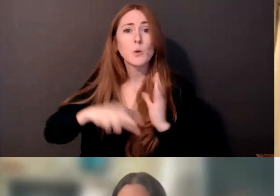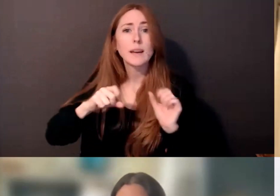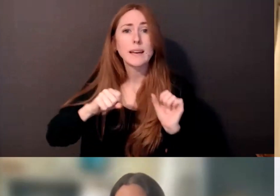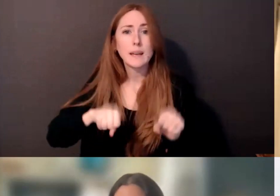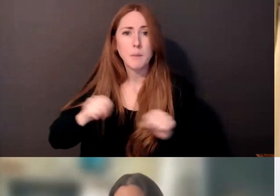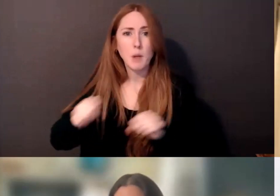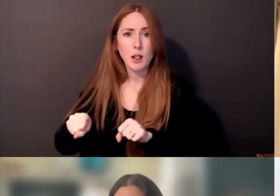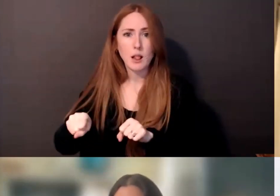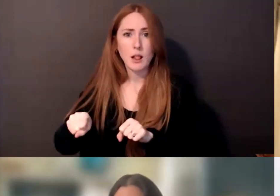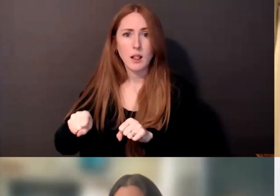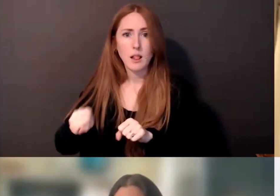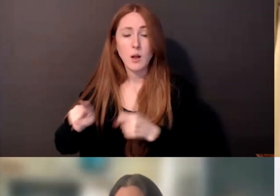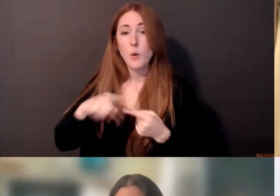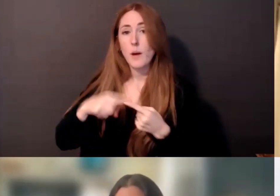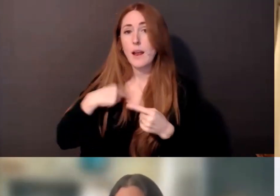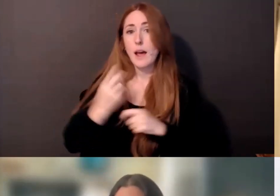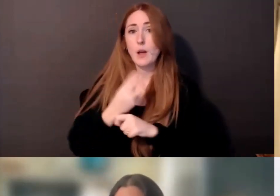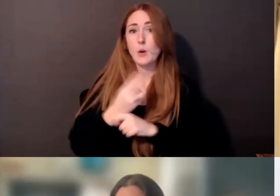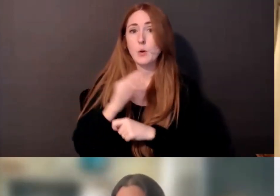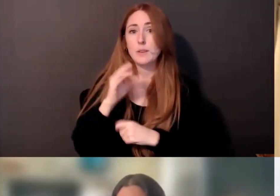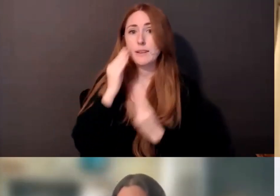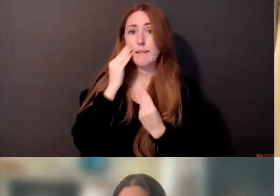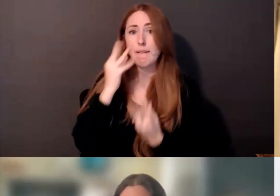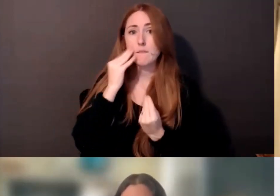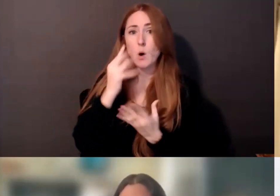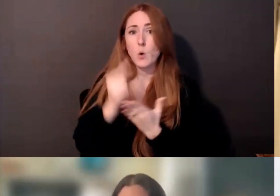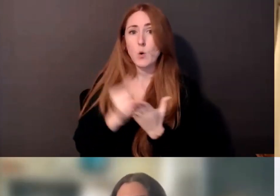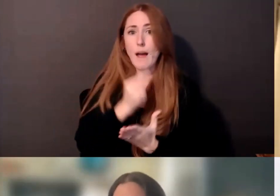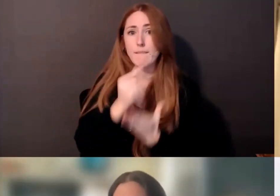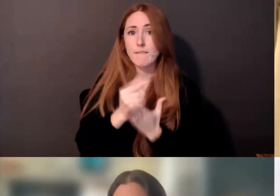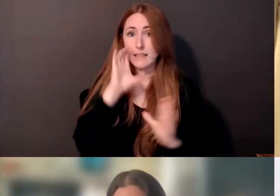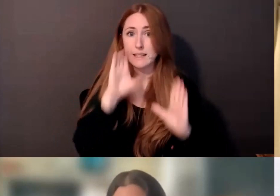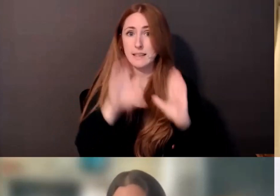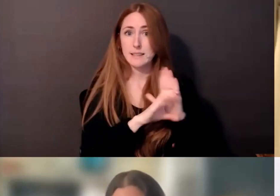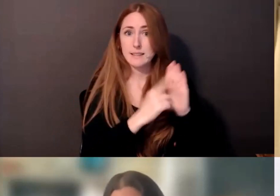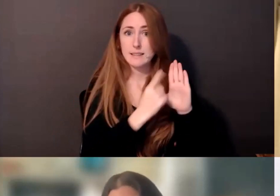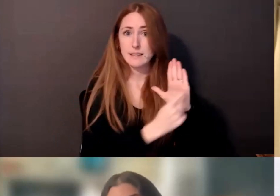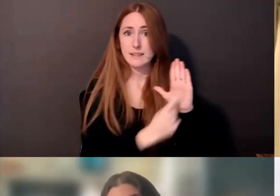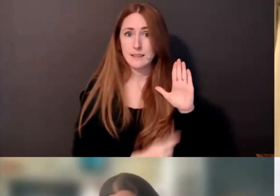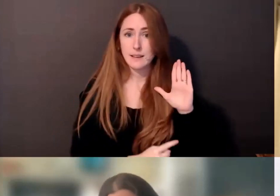one thing is to keep in mind is that, a lot of times when you do a pitch,